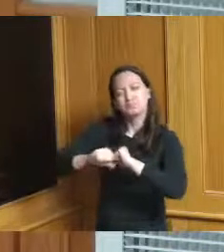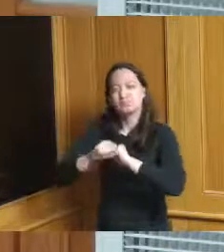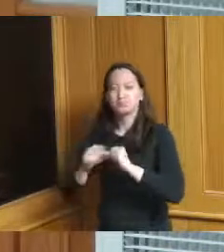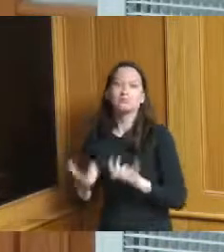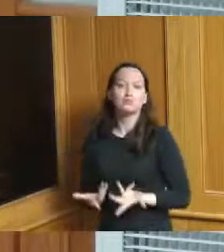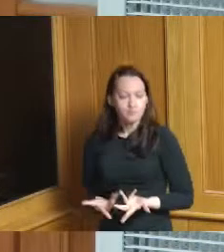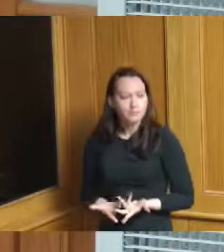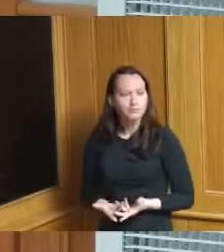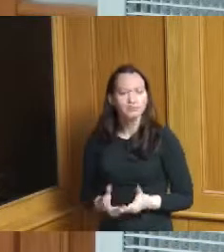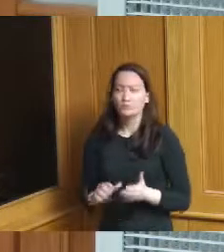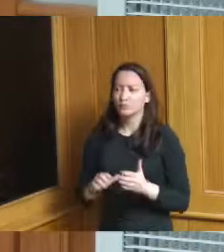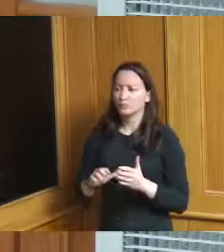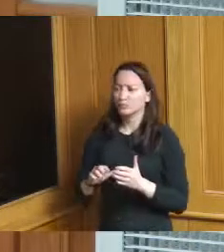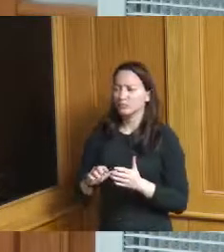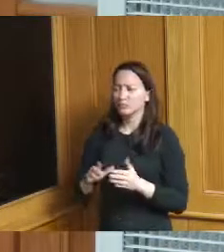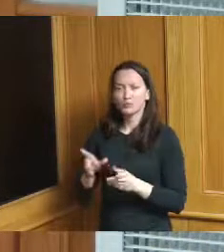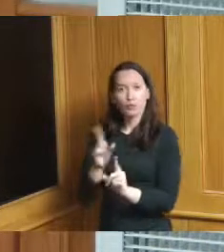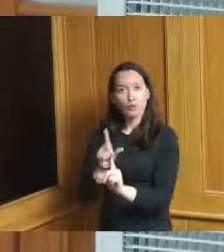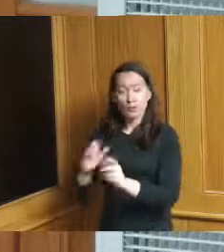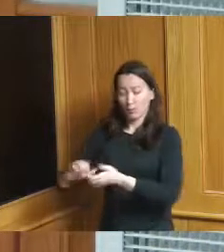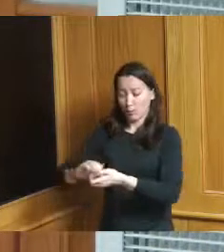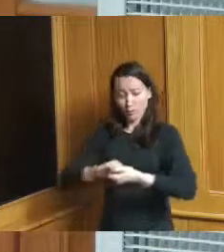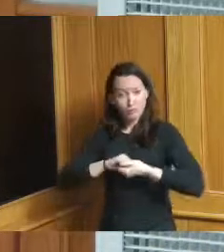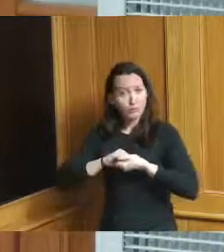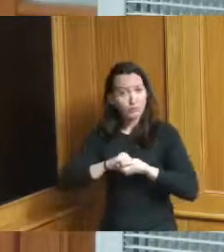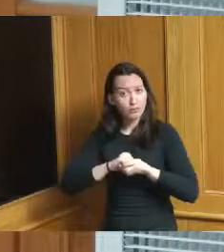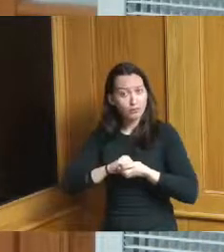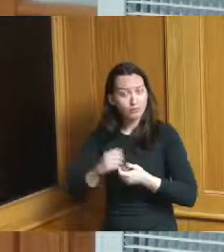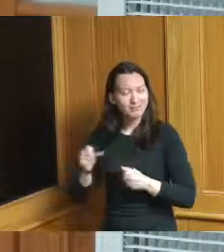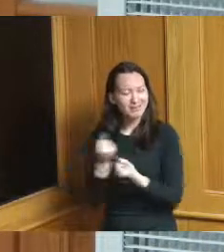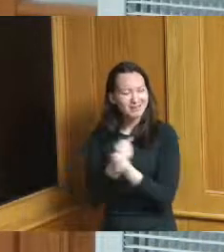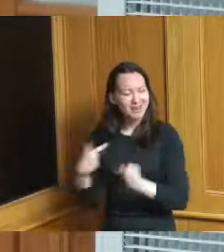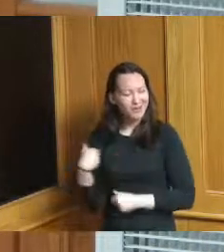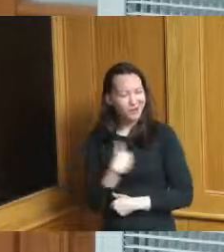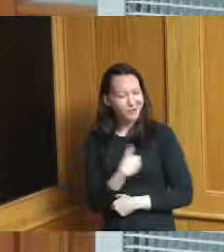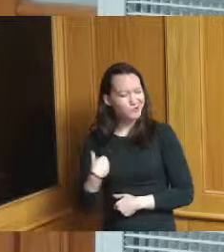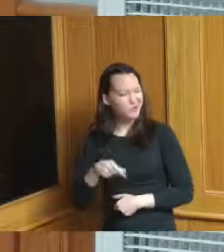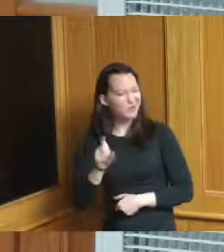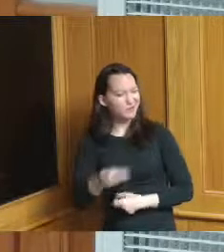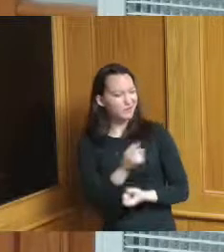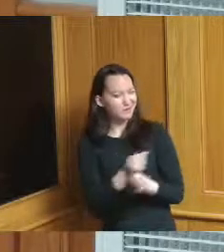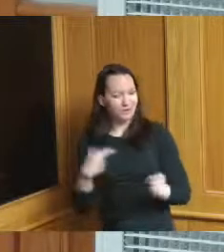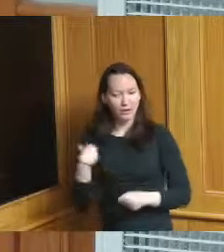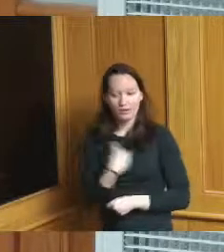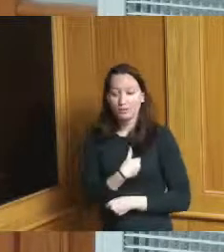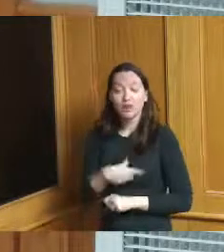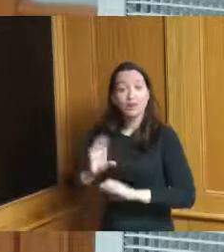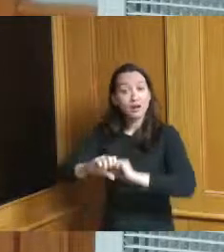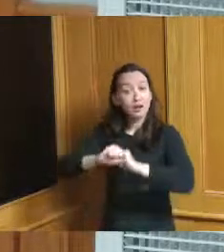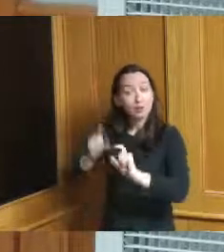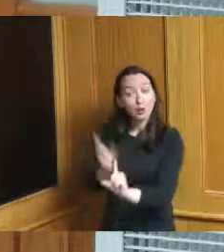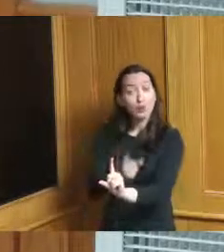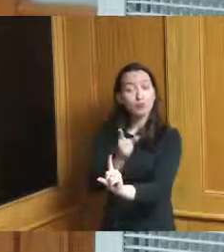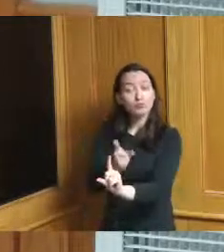on how we work together to save us how we must save us that campaign has been able to continue